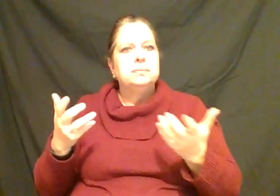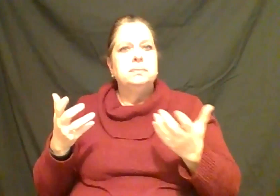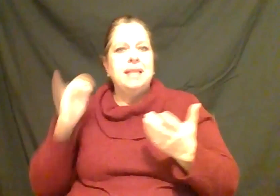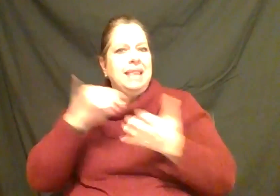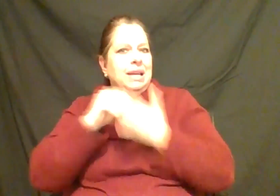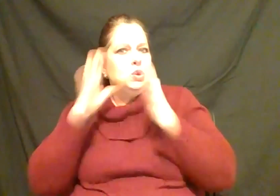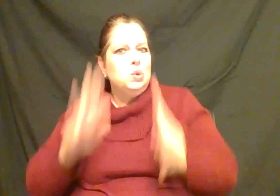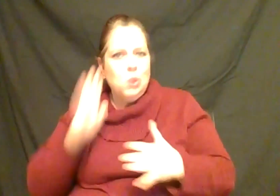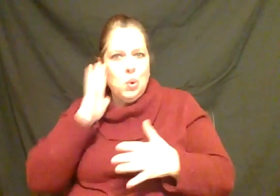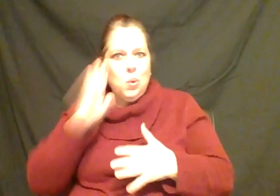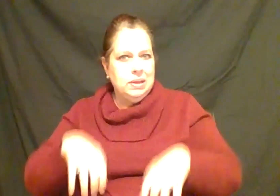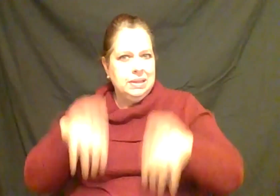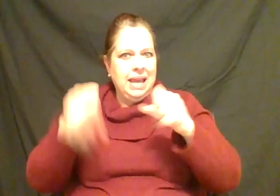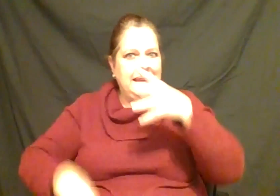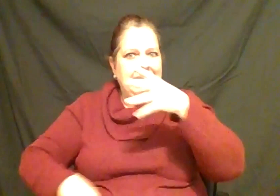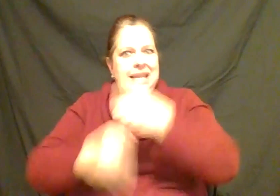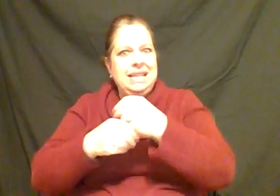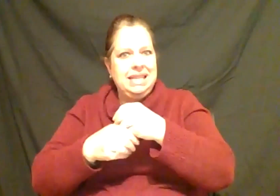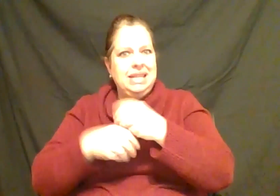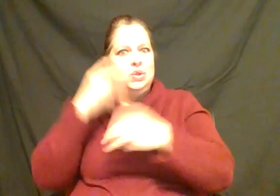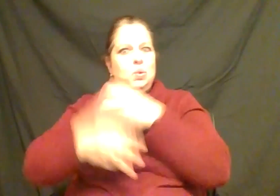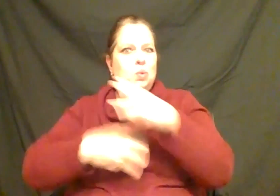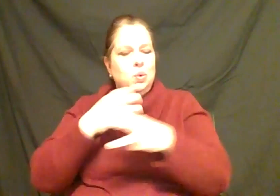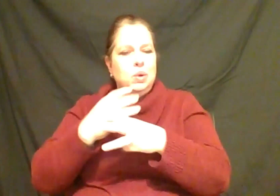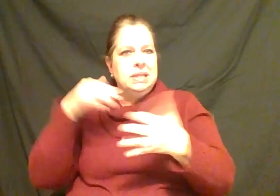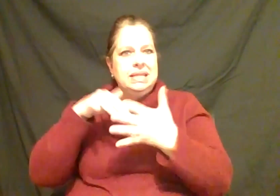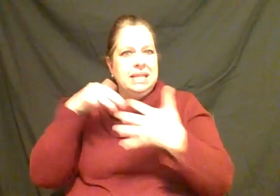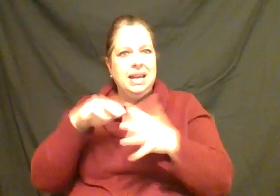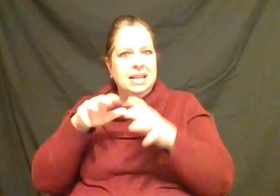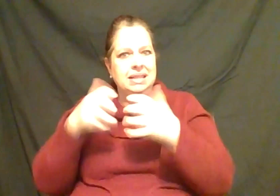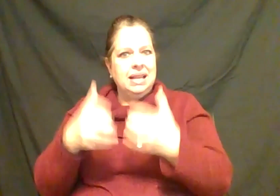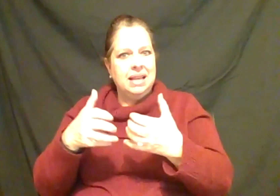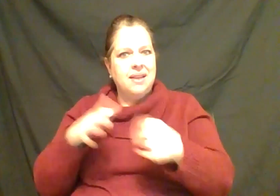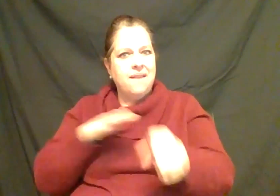going to take an additional world studies course that's taking up that full a b block for the year